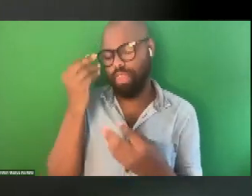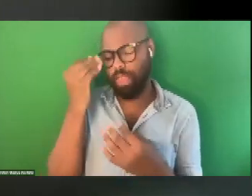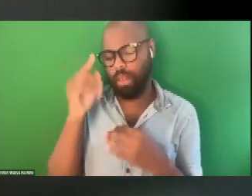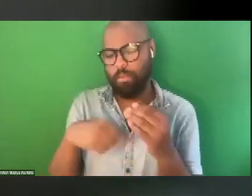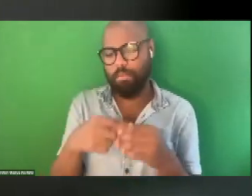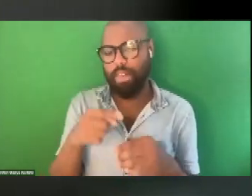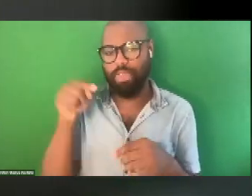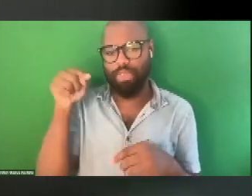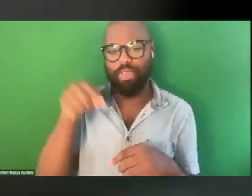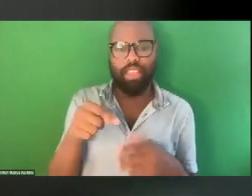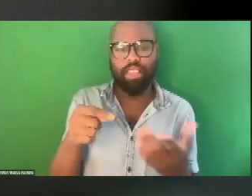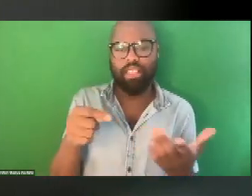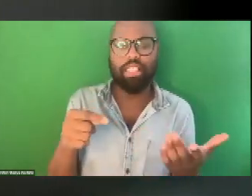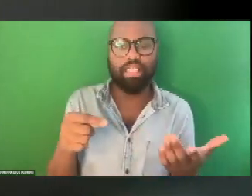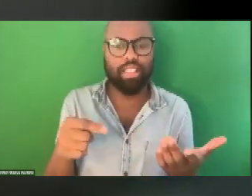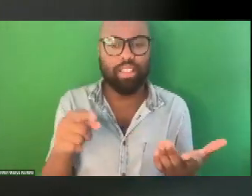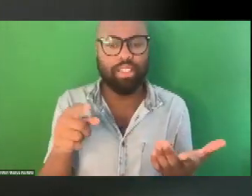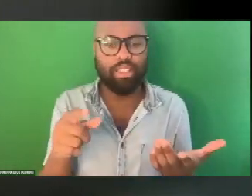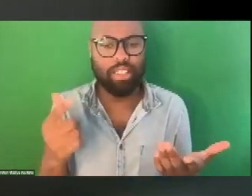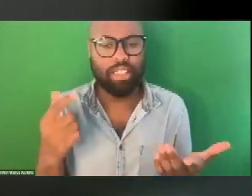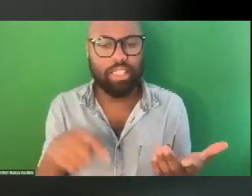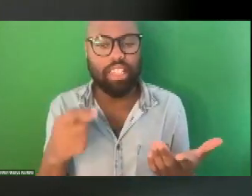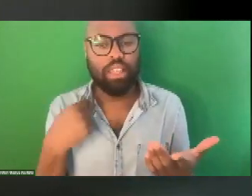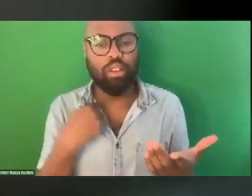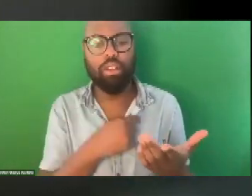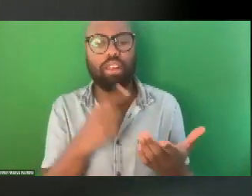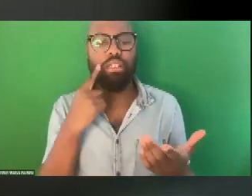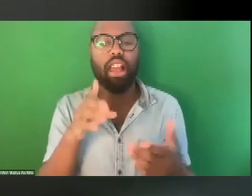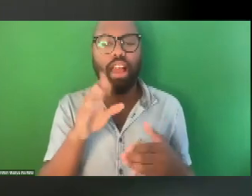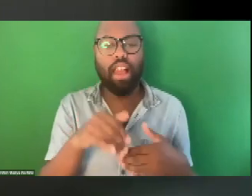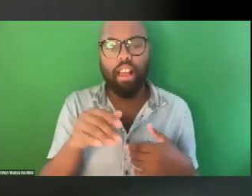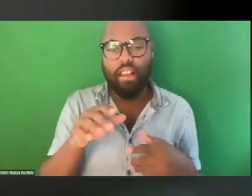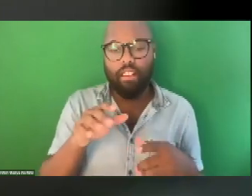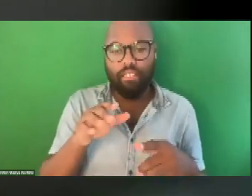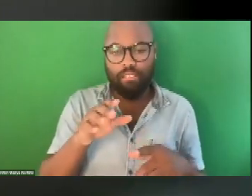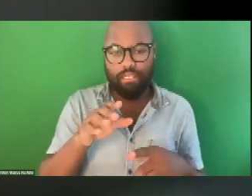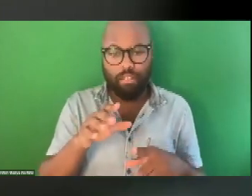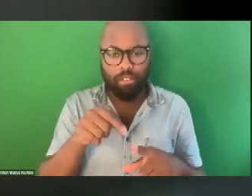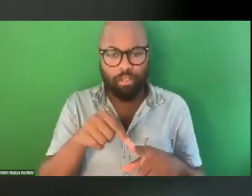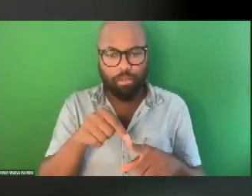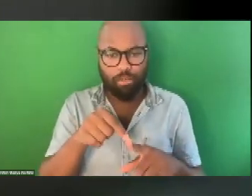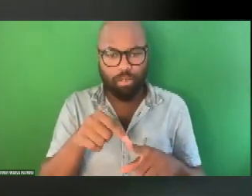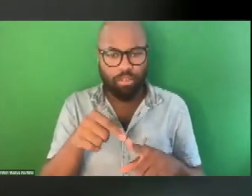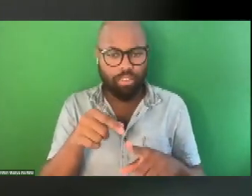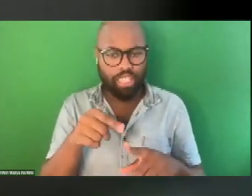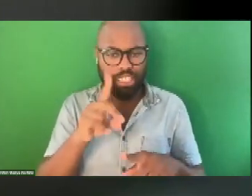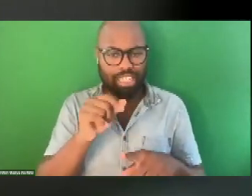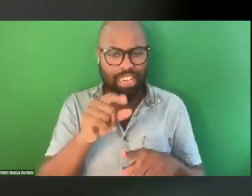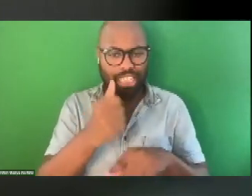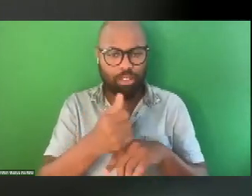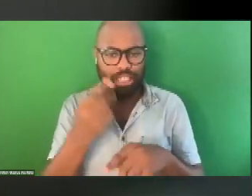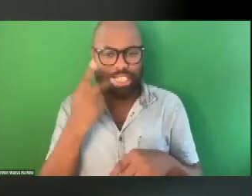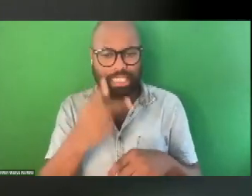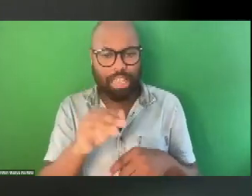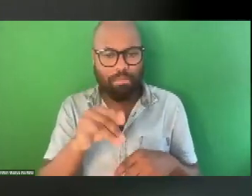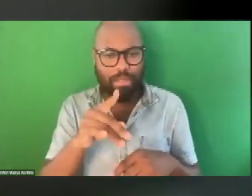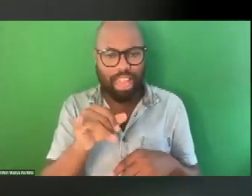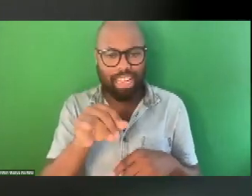these bifurcated datasets where we can look at Medicaid data. But then it's much harder to get at MCO data.